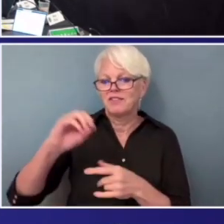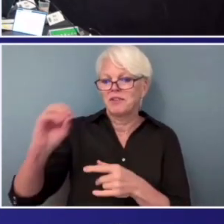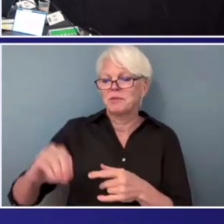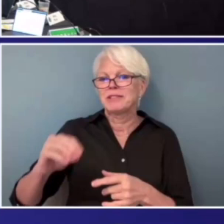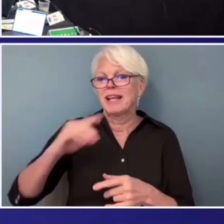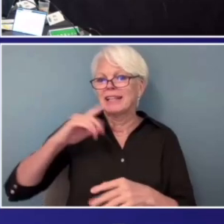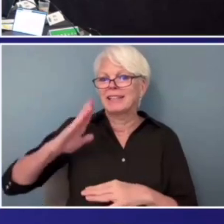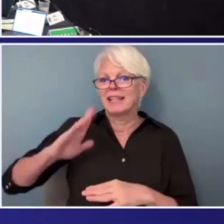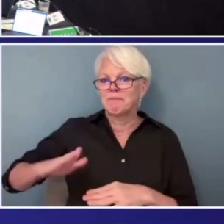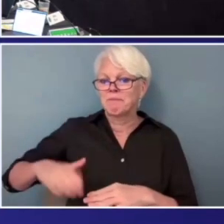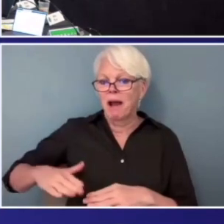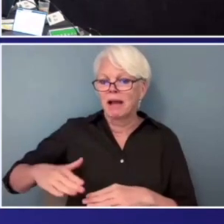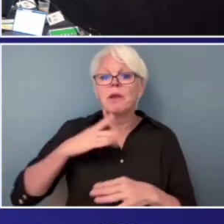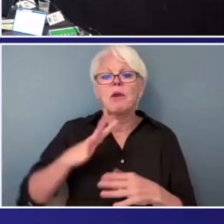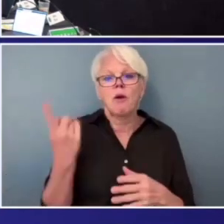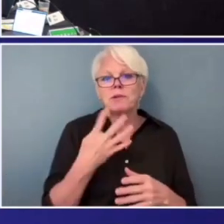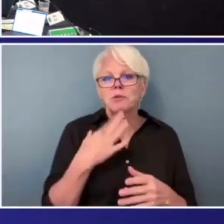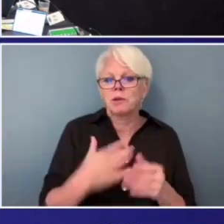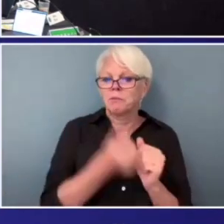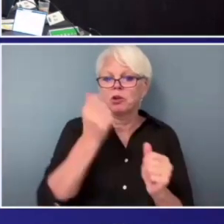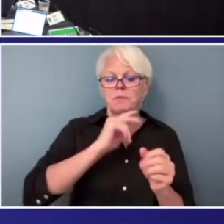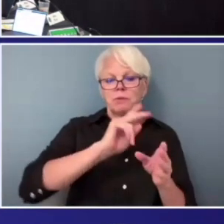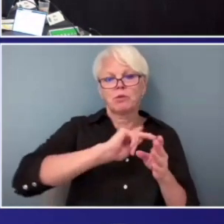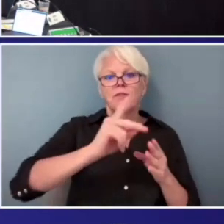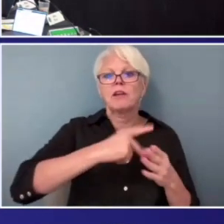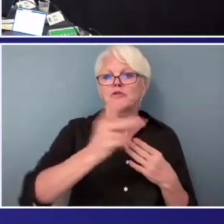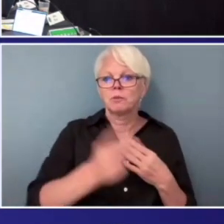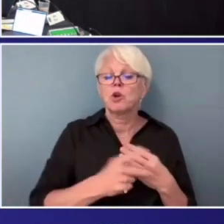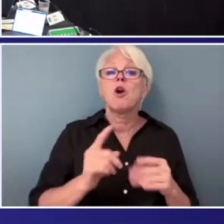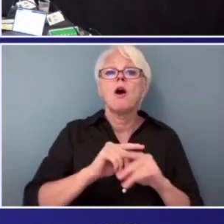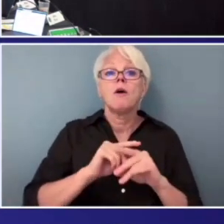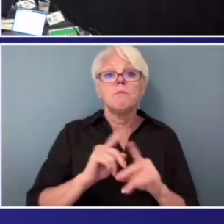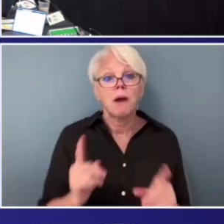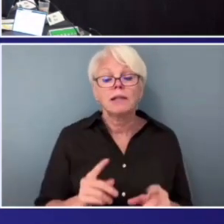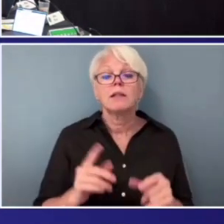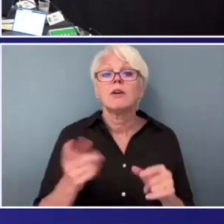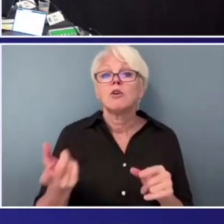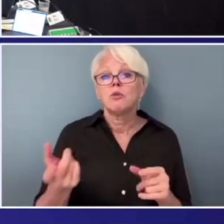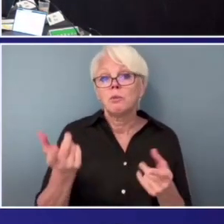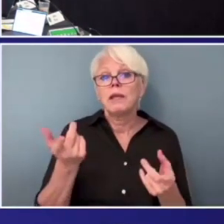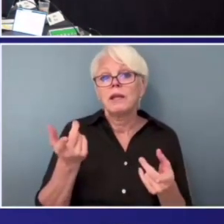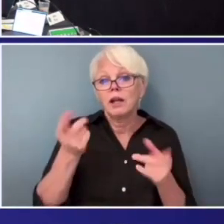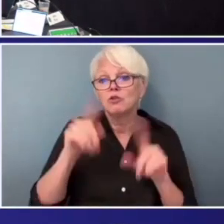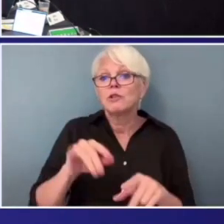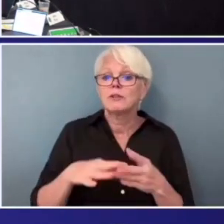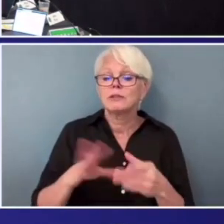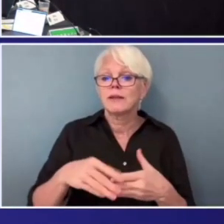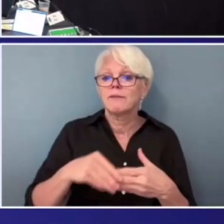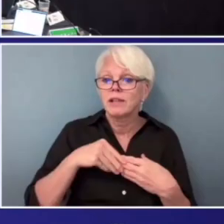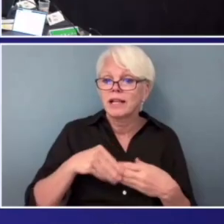That being said, we also agree that there is, you know, some flexibility in terms of what that number should be.